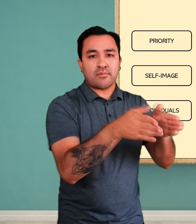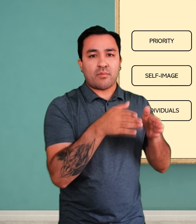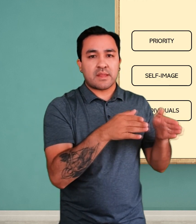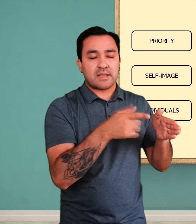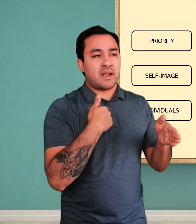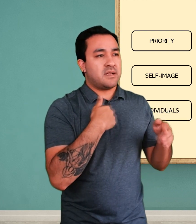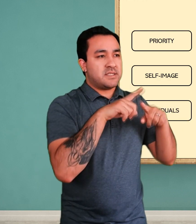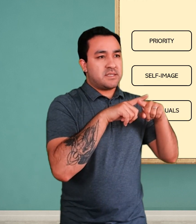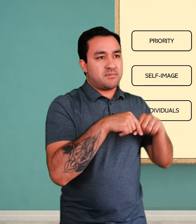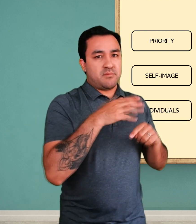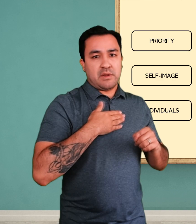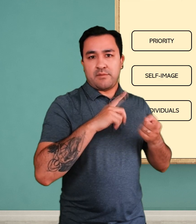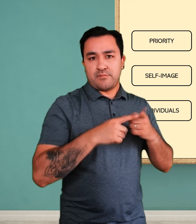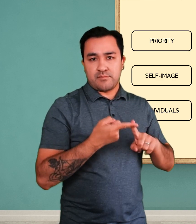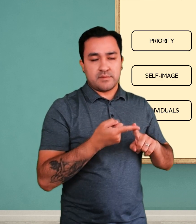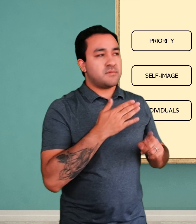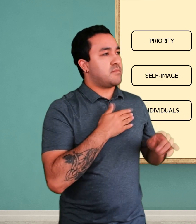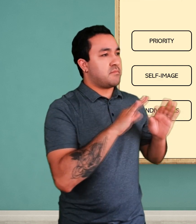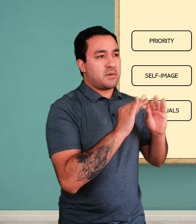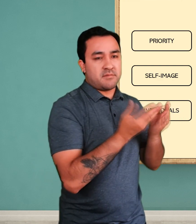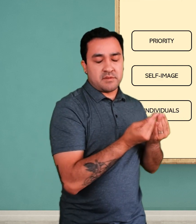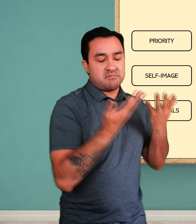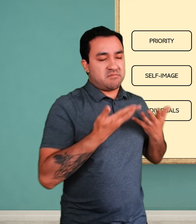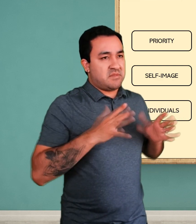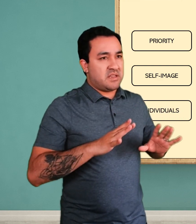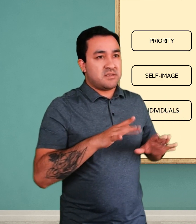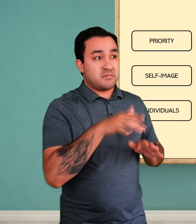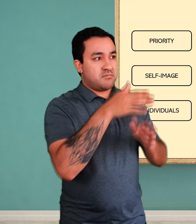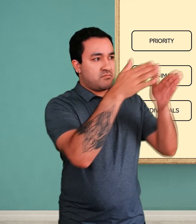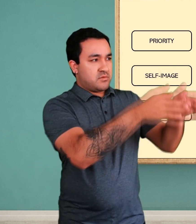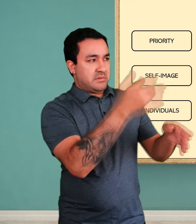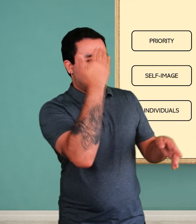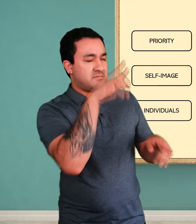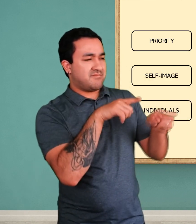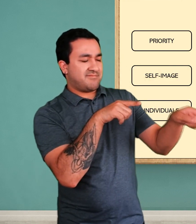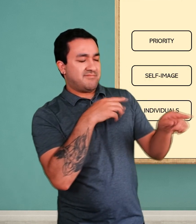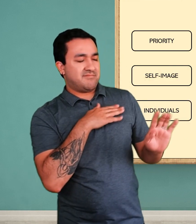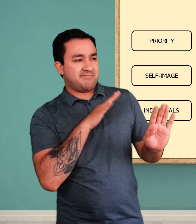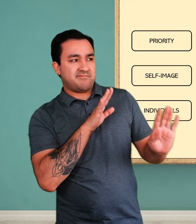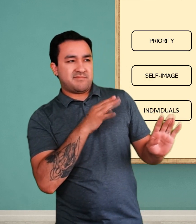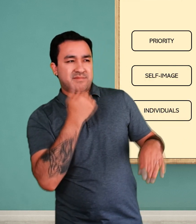connections or relationships with. They are more wary of individuals who are asking for